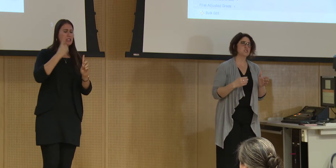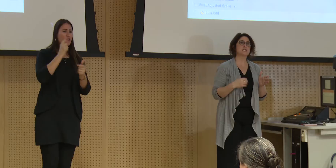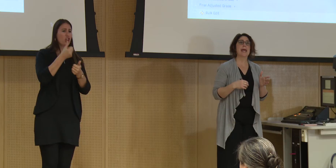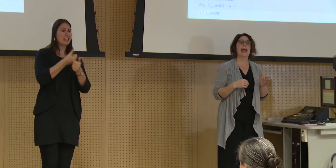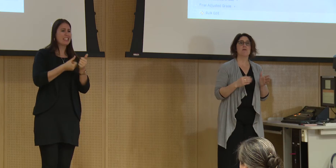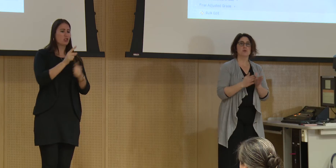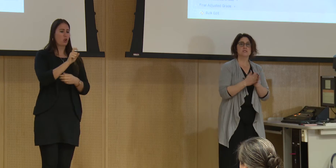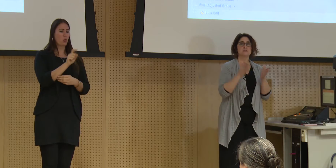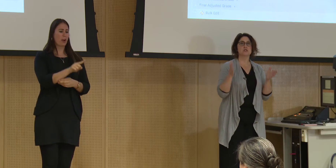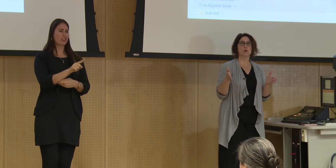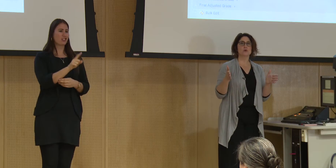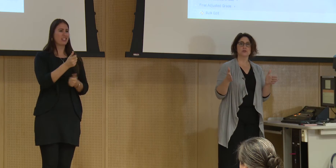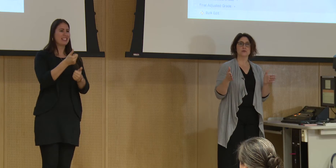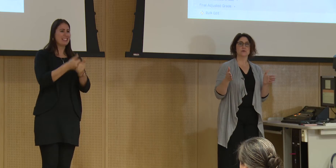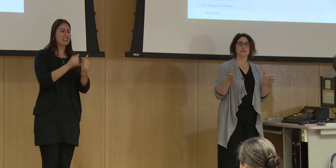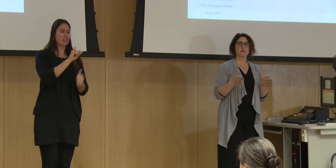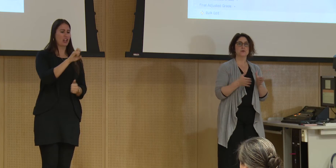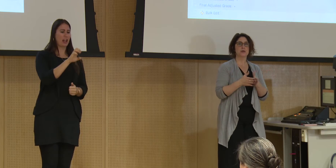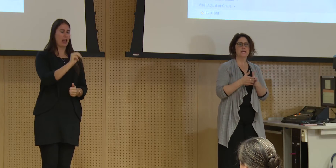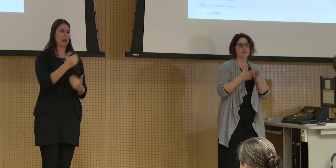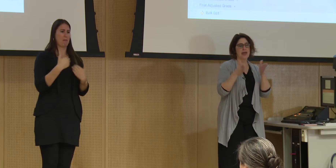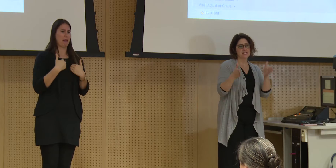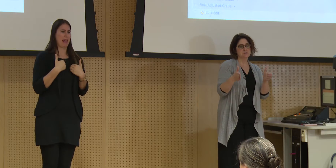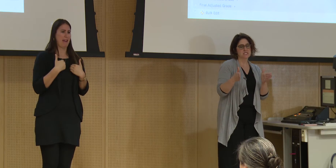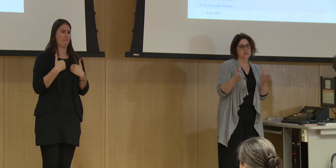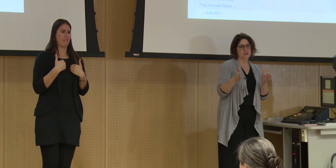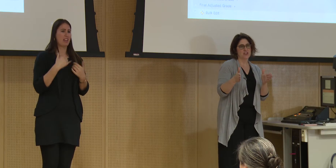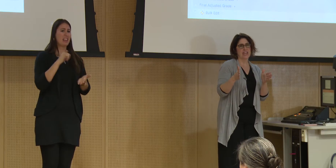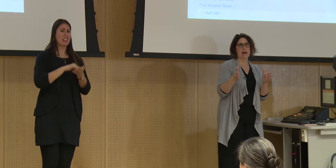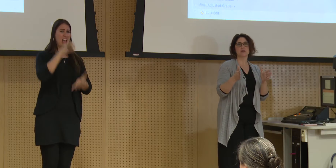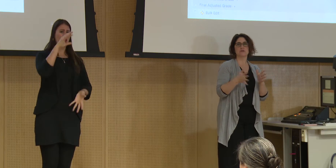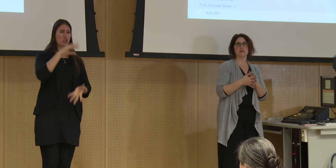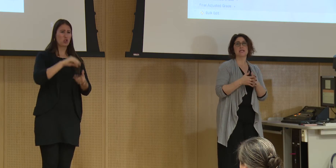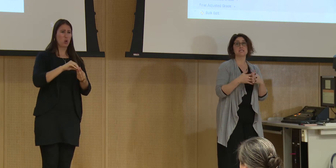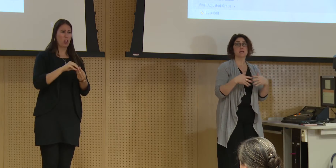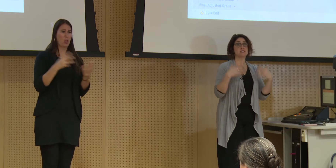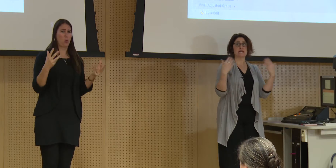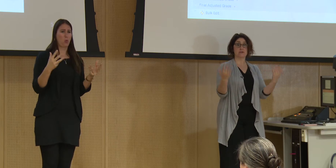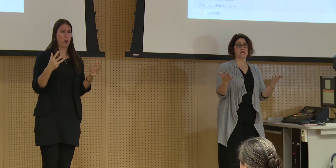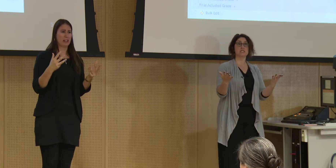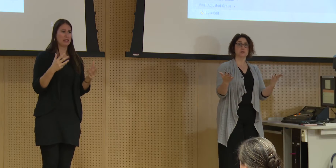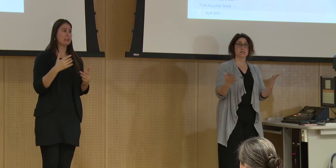What does it total to? What are you grading that specific thing out of? A lot of times, it's out of a hundred.